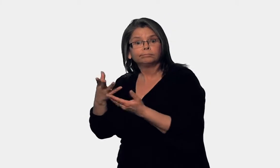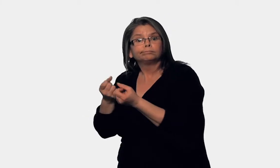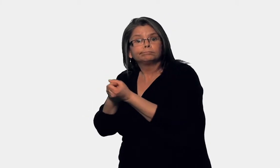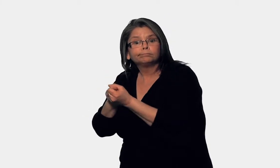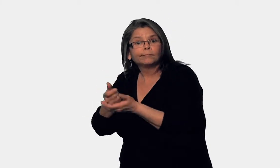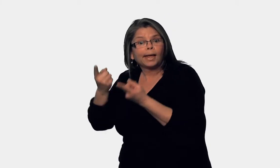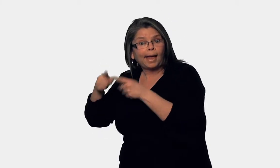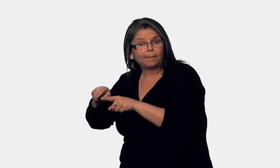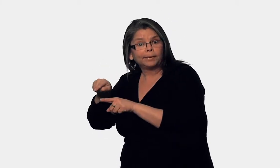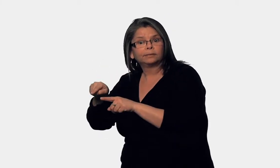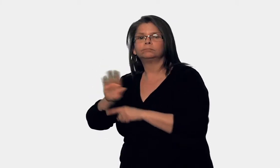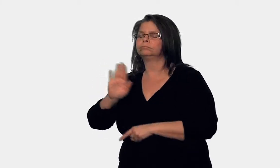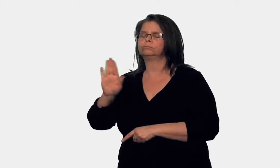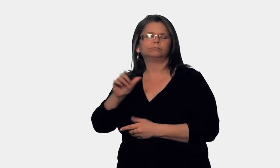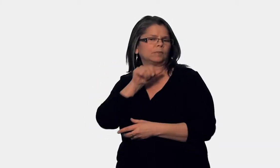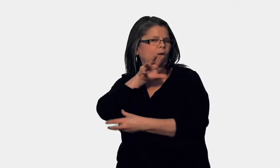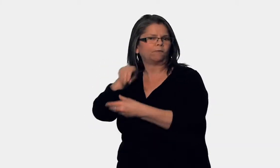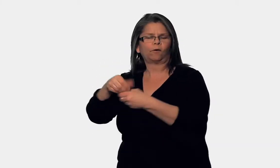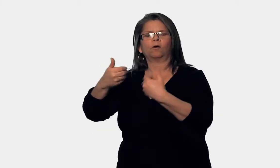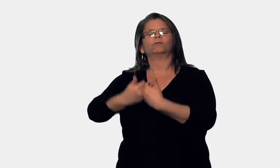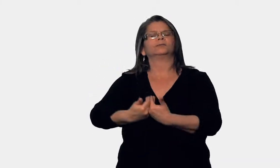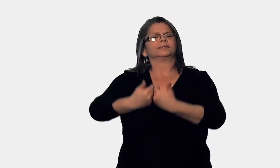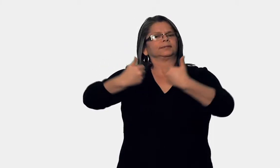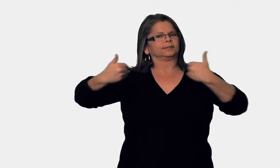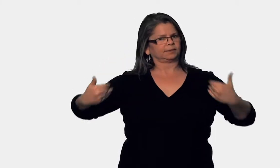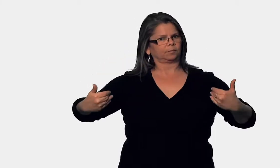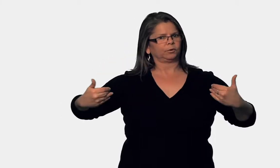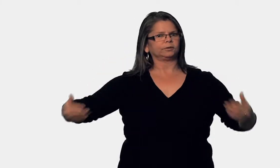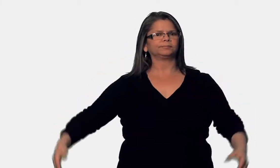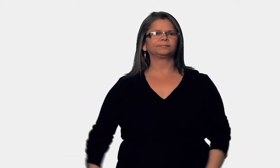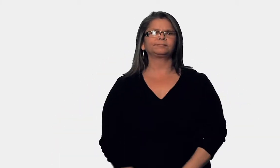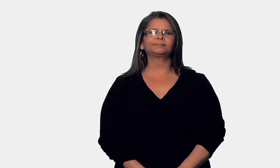who says that she or he is the victim of the crime.